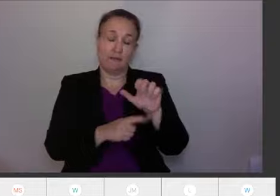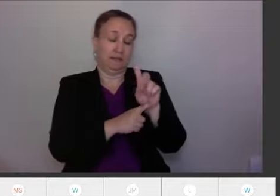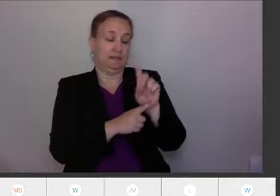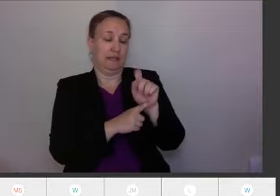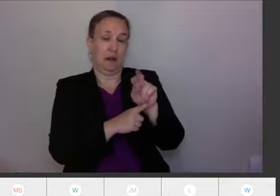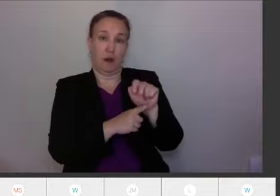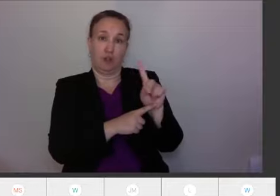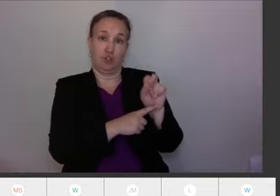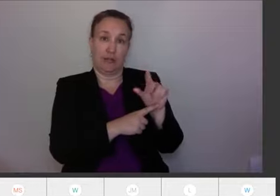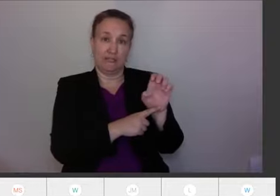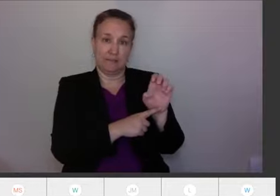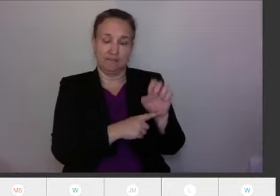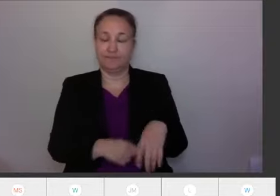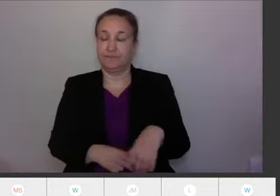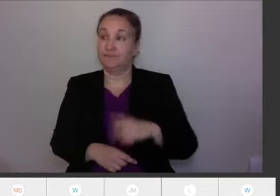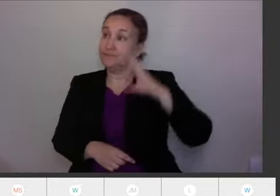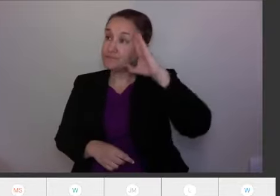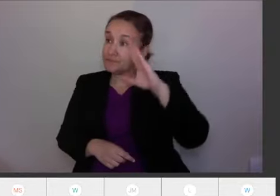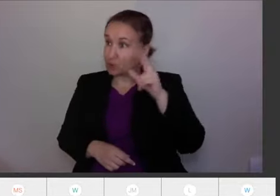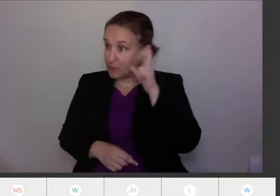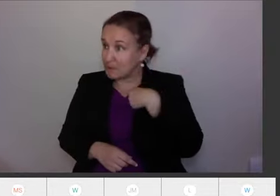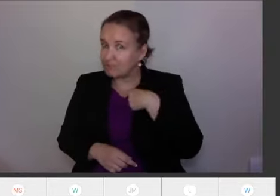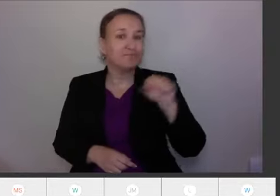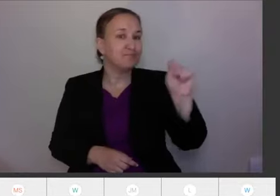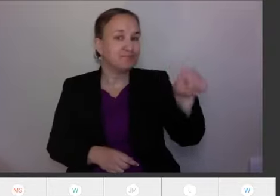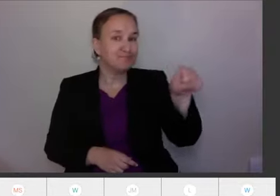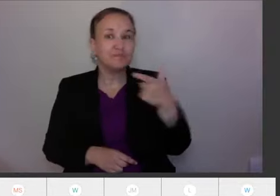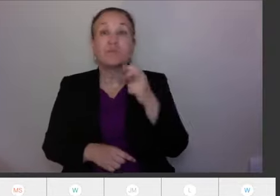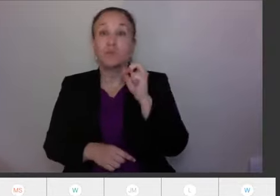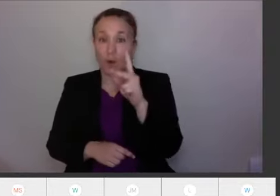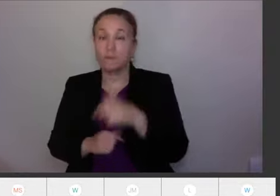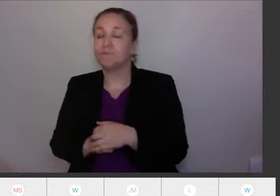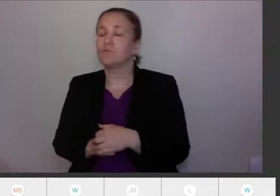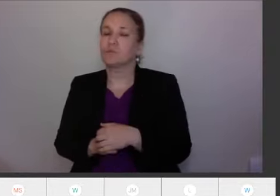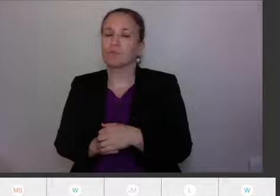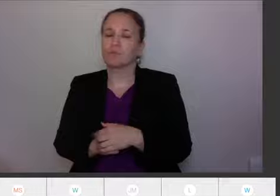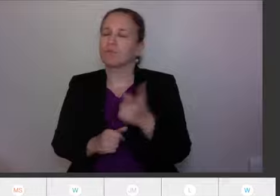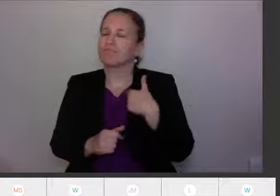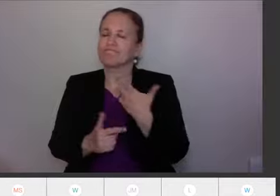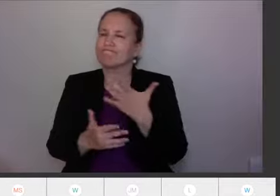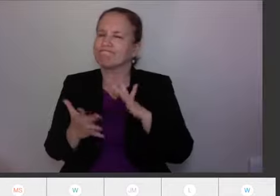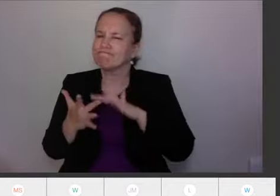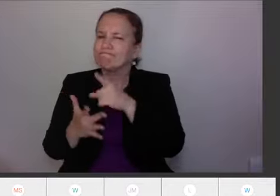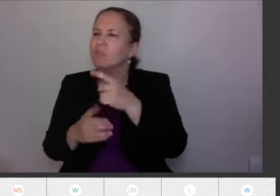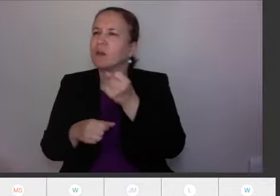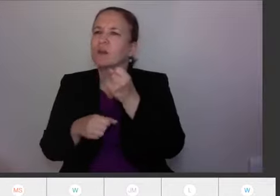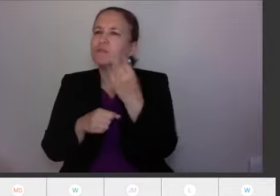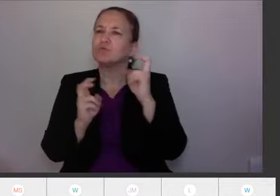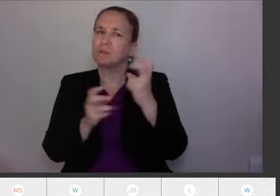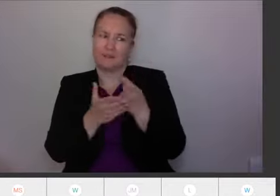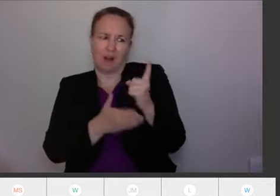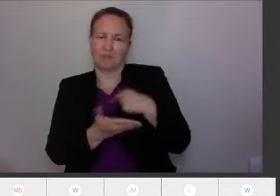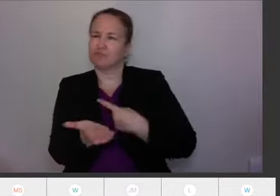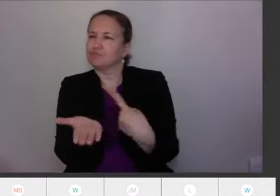[Reporter] hello can you hear me yes okay um i'm just touching base i talked to you about a few topics last week if there had been any more